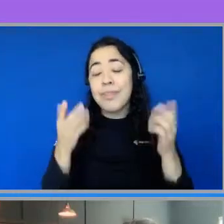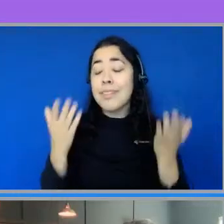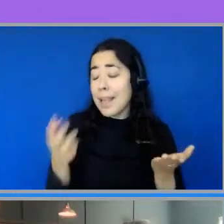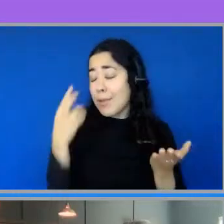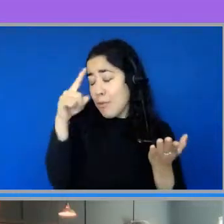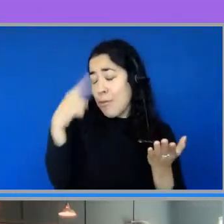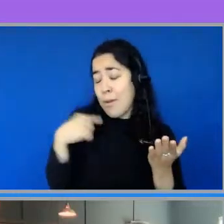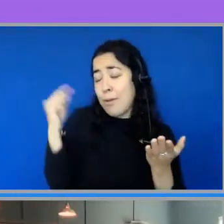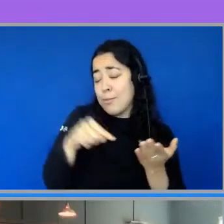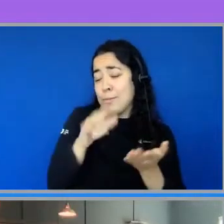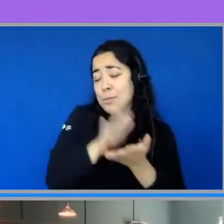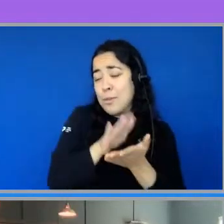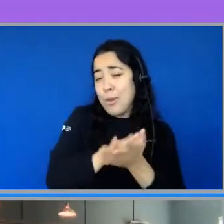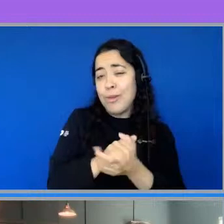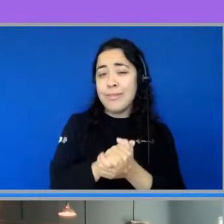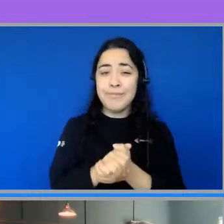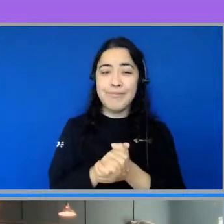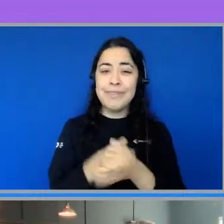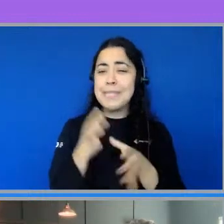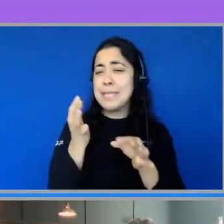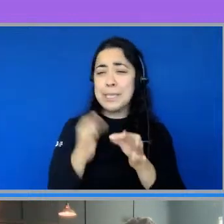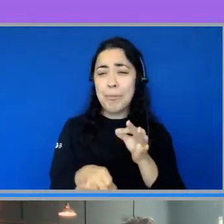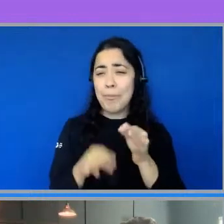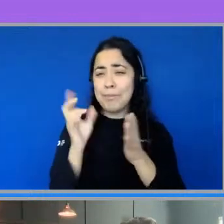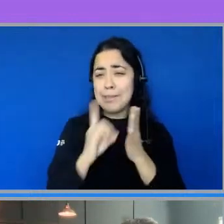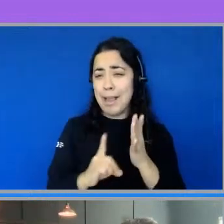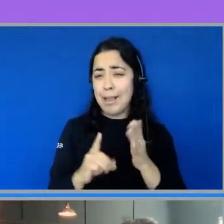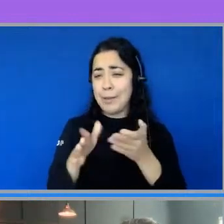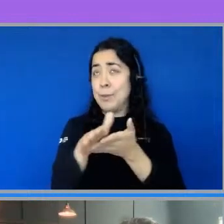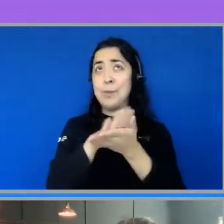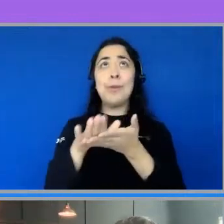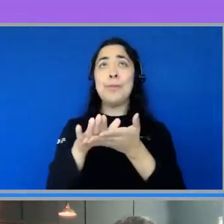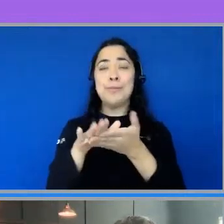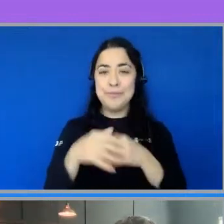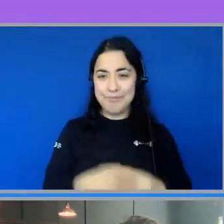went to school. So how do we meet that goal? Well, you're